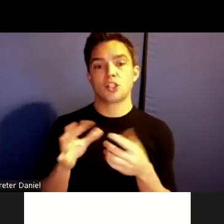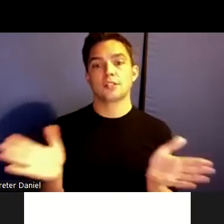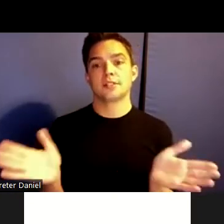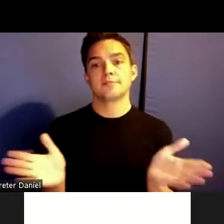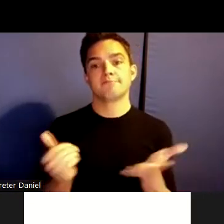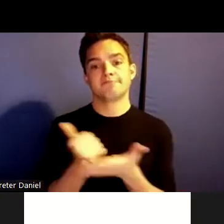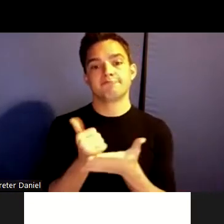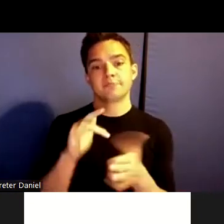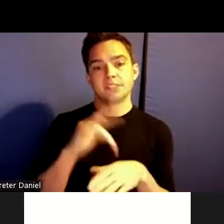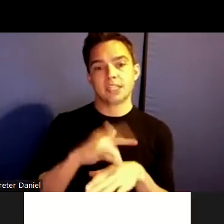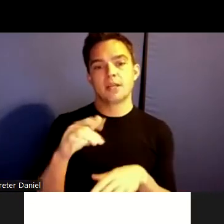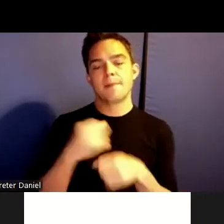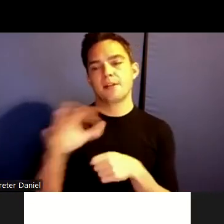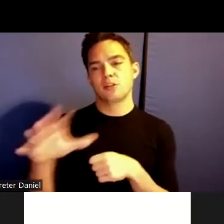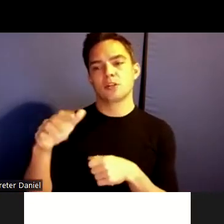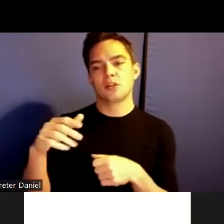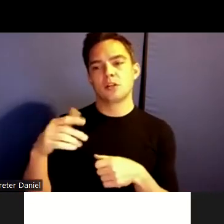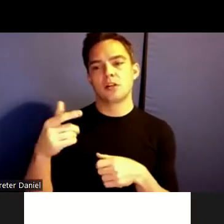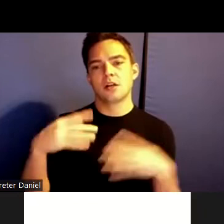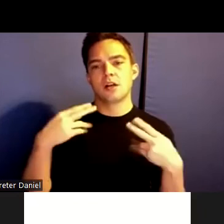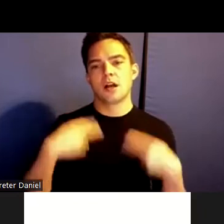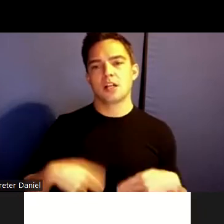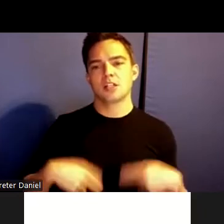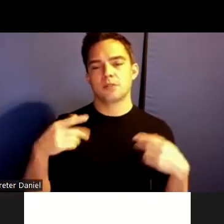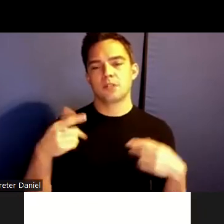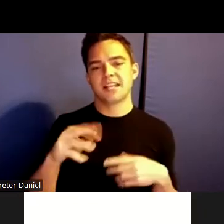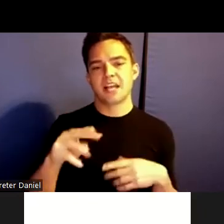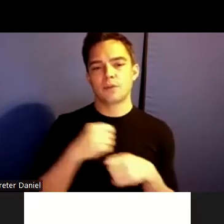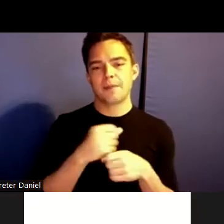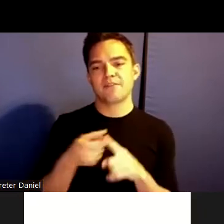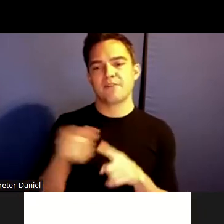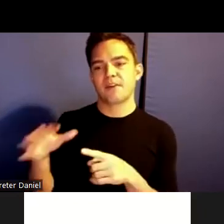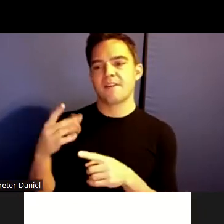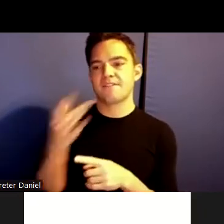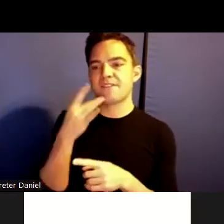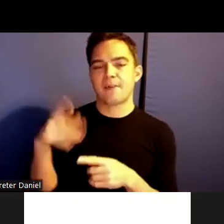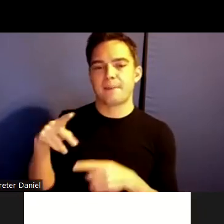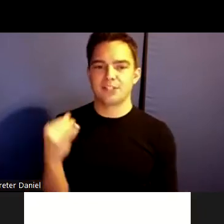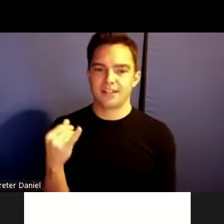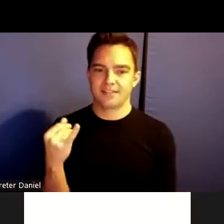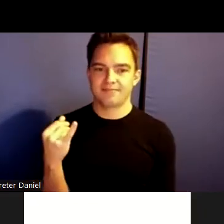hospital gowns out of Susan's favorite pajamas. And you could always hear mom talking to her